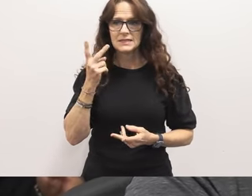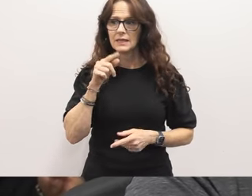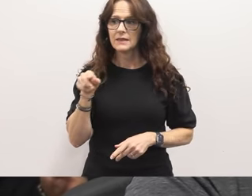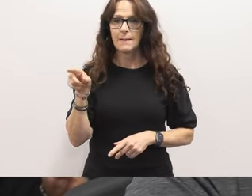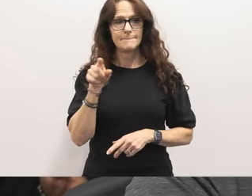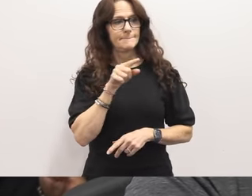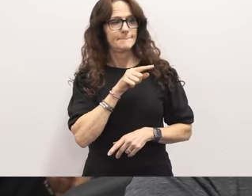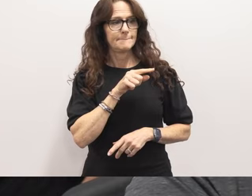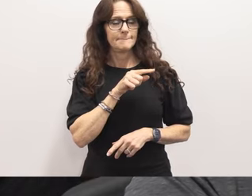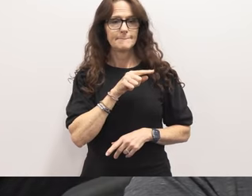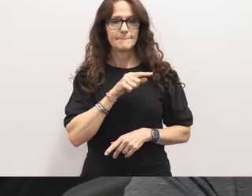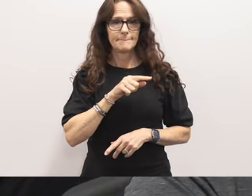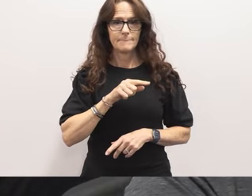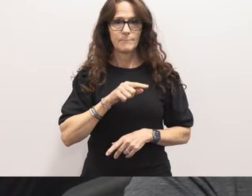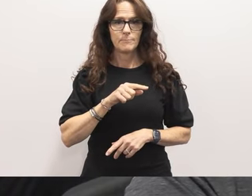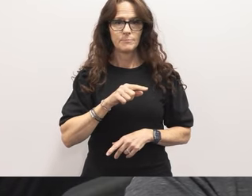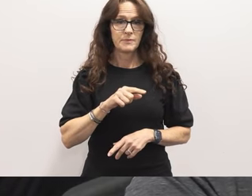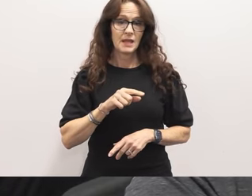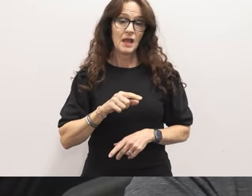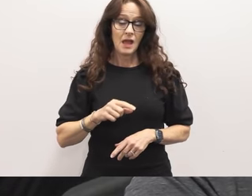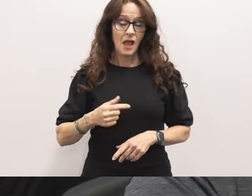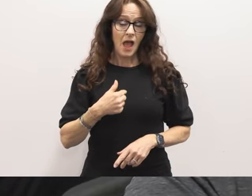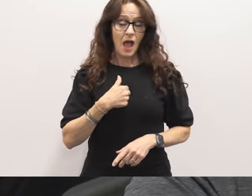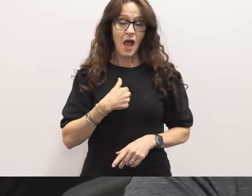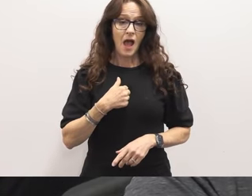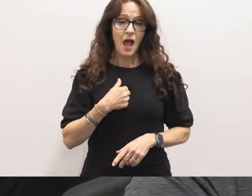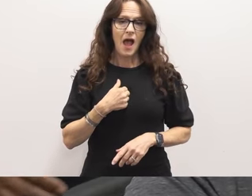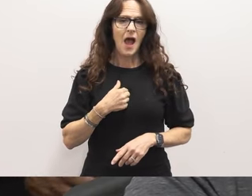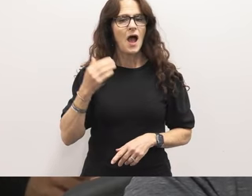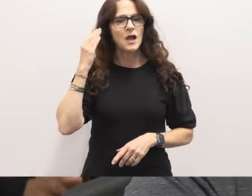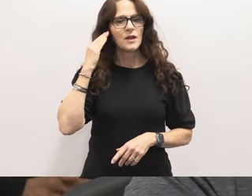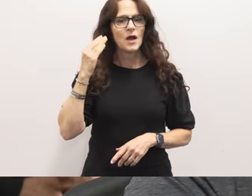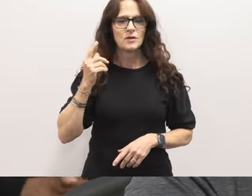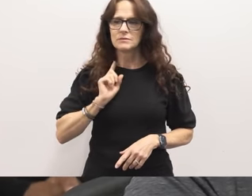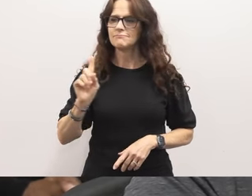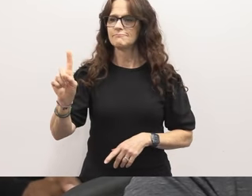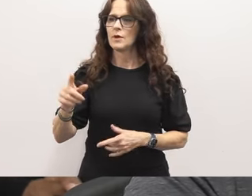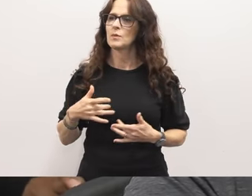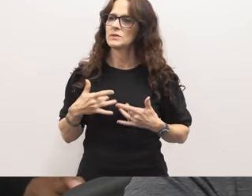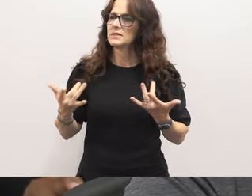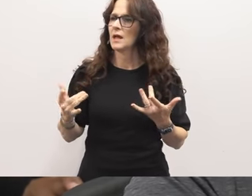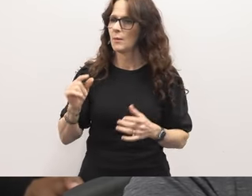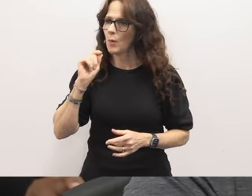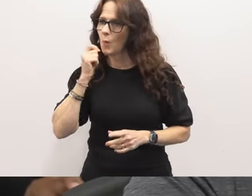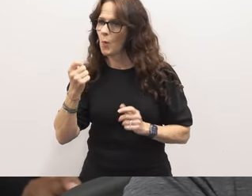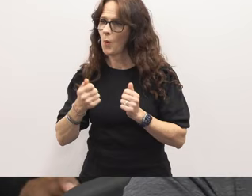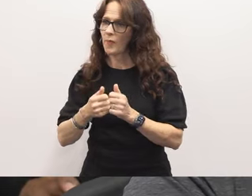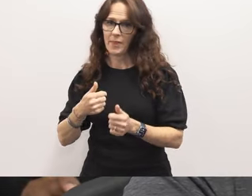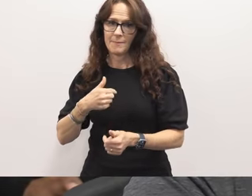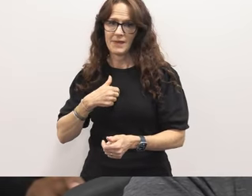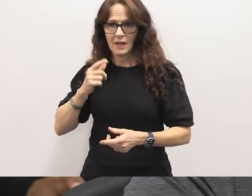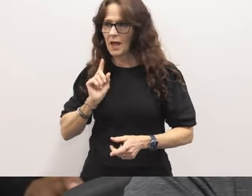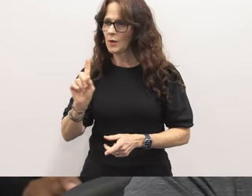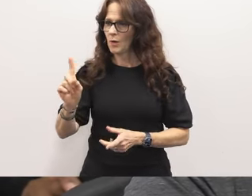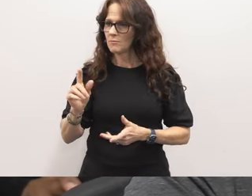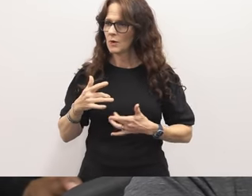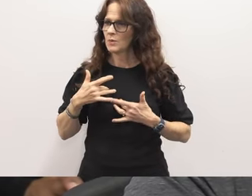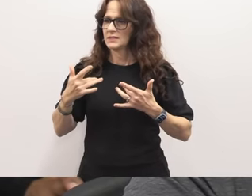I, me personally, I just go say, what's up to 'em, 'cause they always cool to me. So, you know, I go say, what's up to all my staff